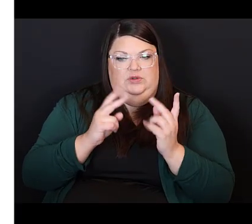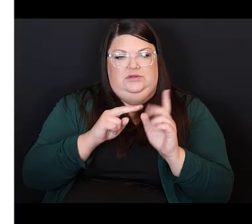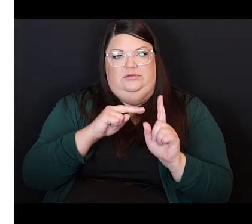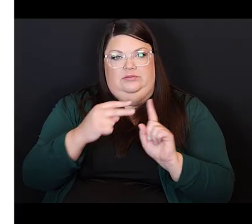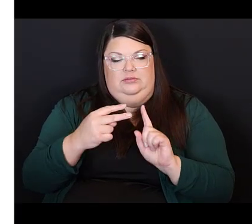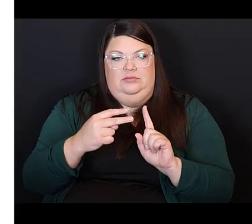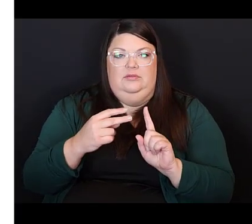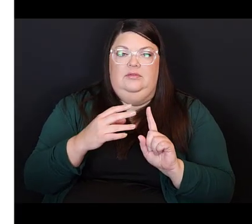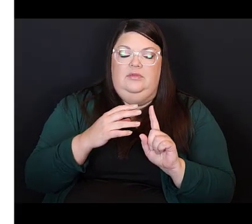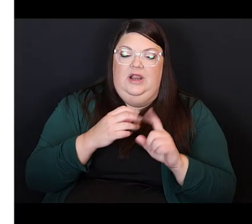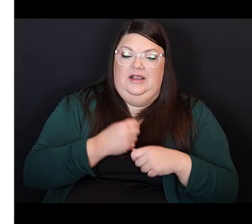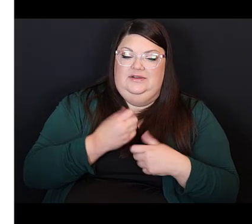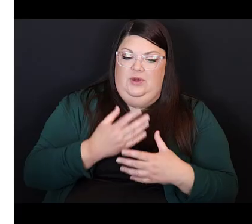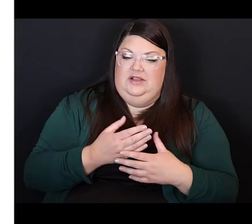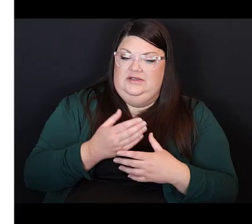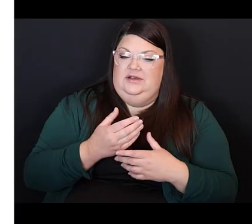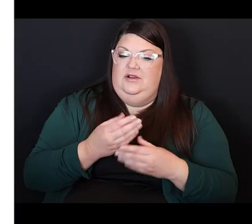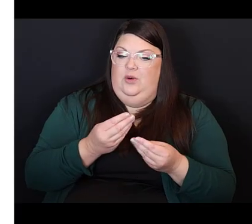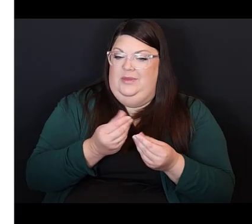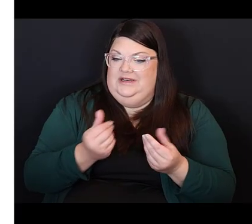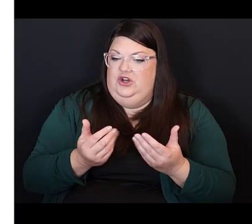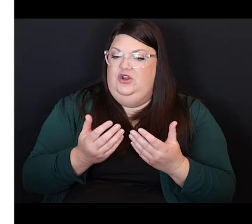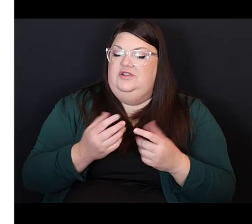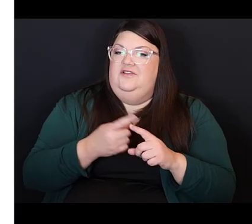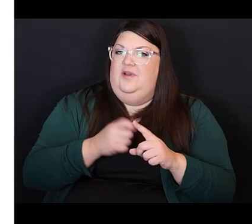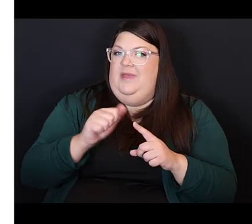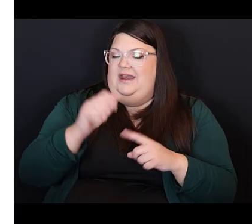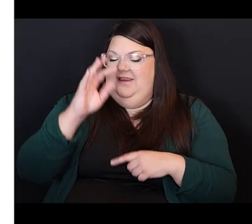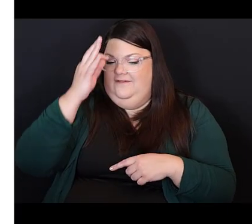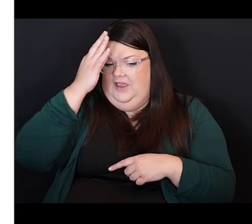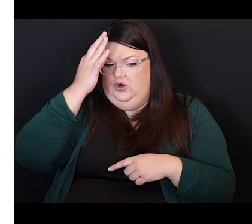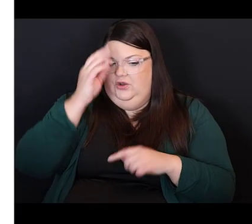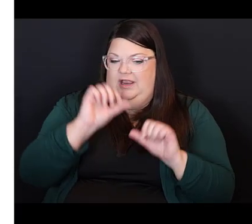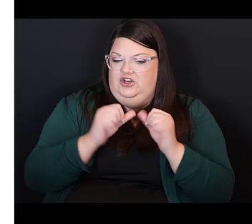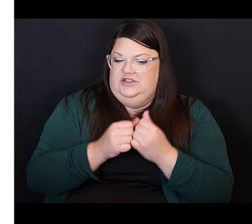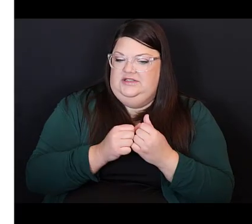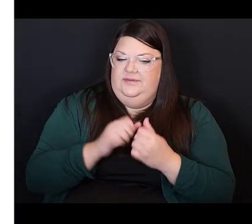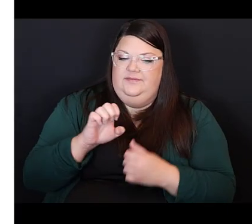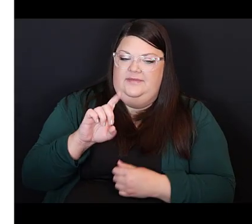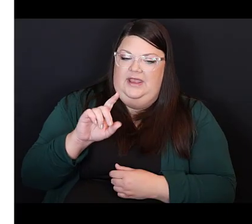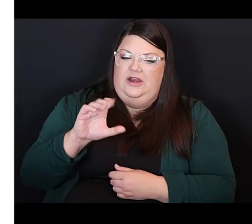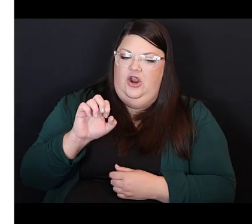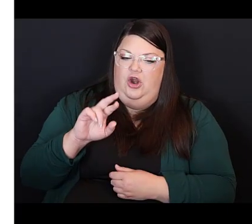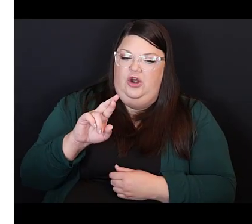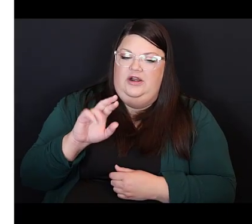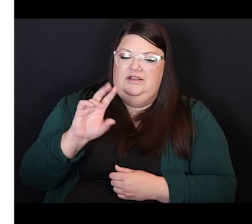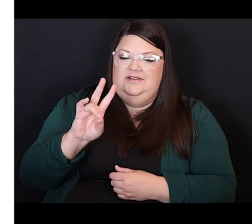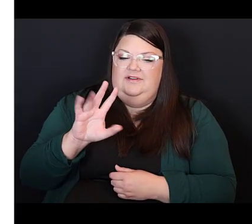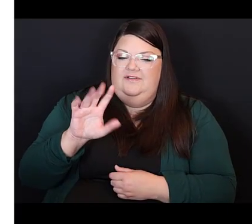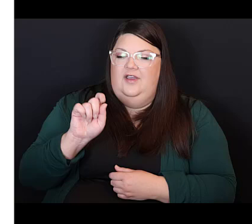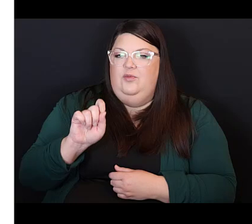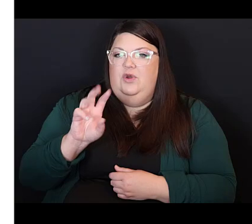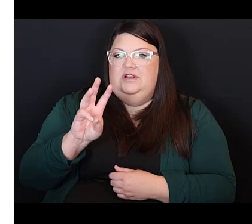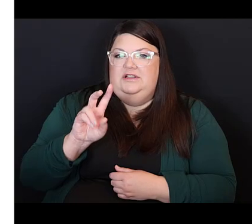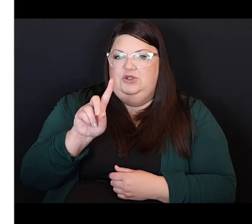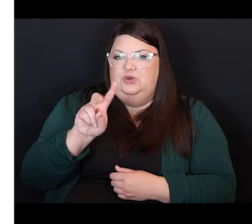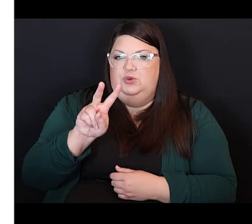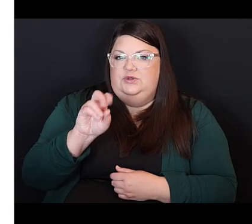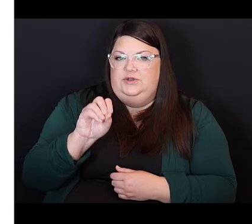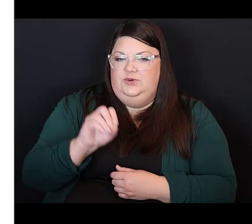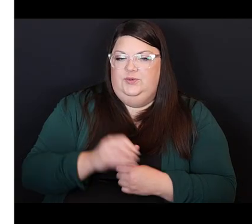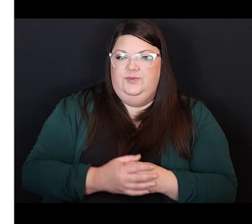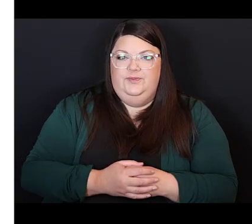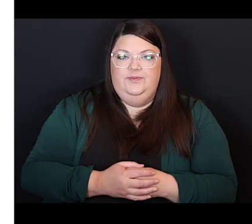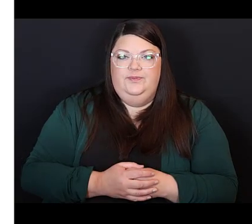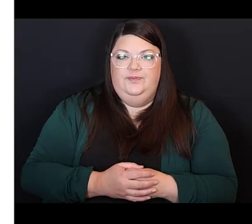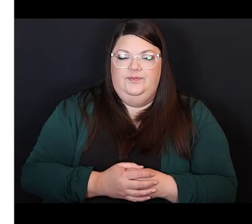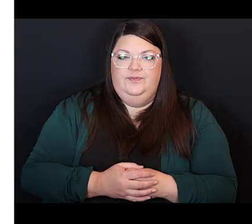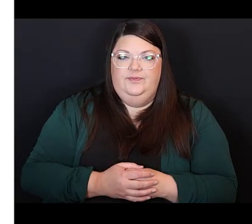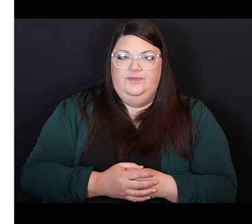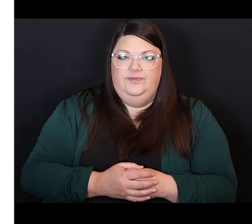any views expressed or materials provided by any Federal agency. (EDGAR 75.620)